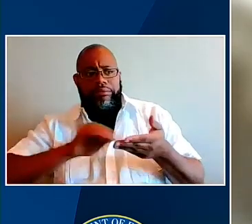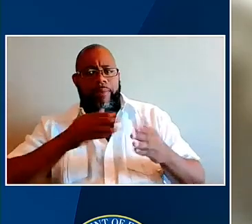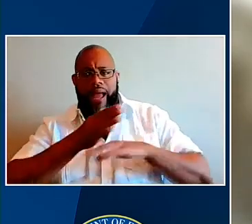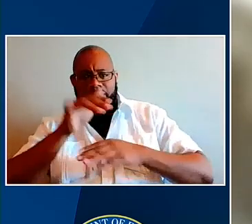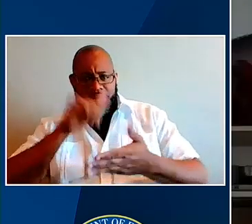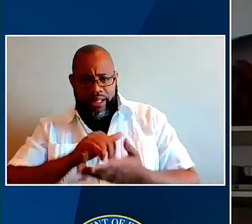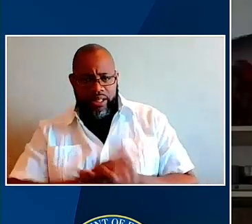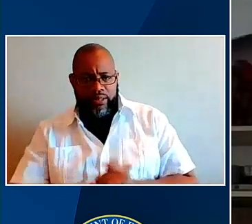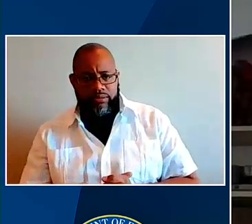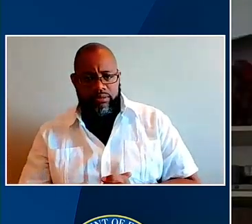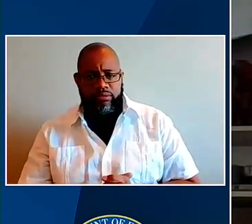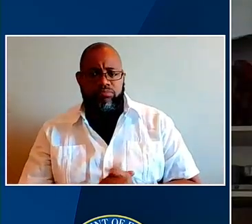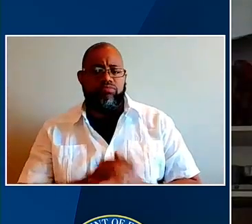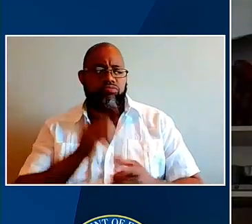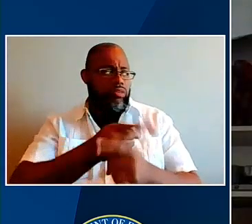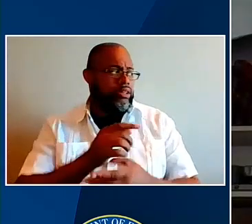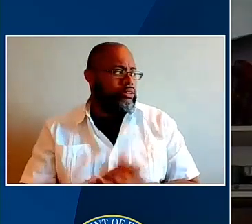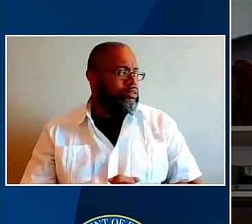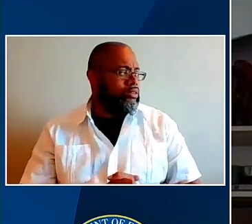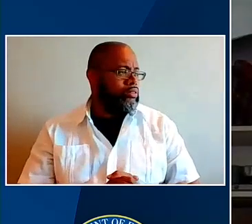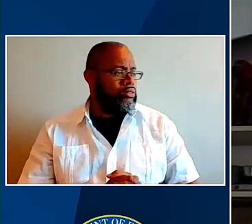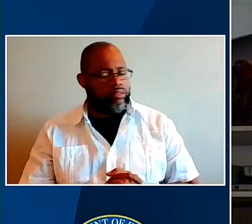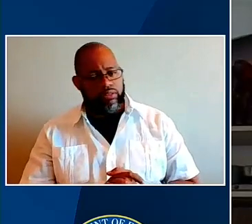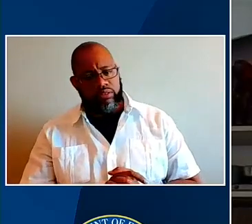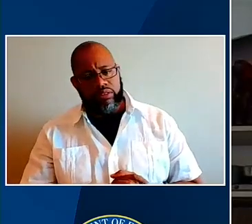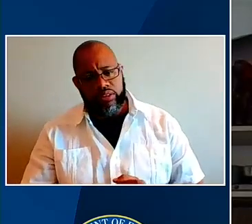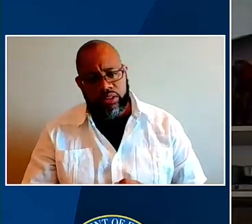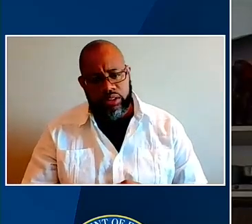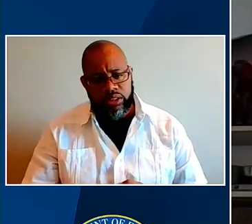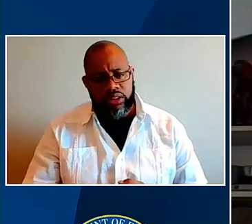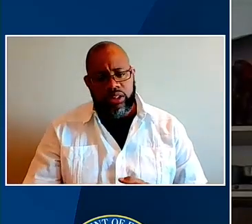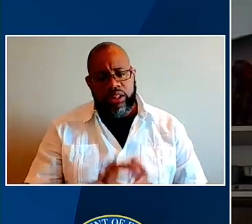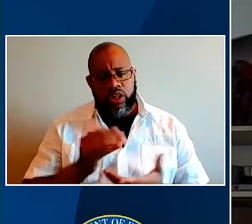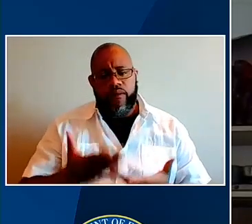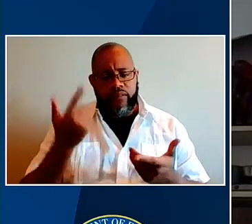That's correct. It provides an off-ramp for the exemption, after which time states